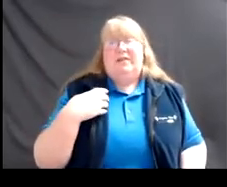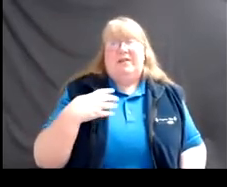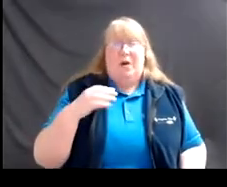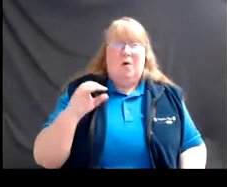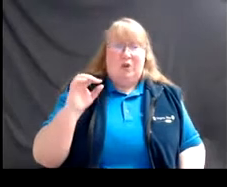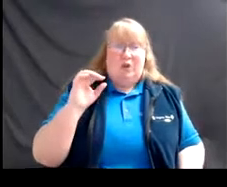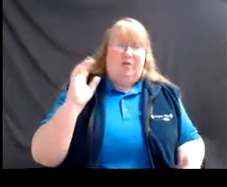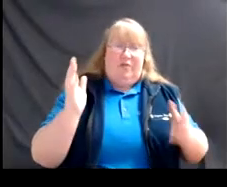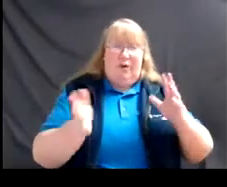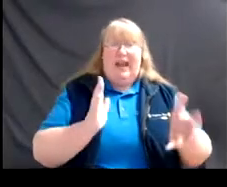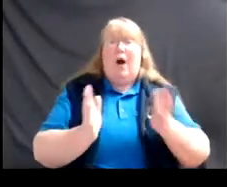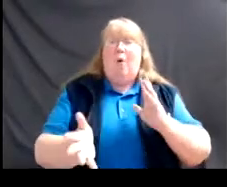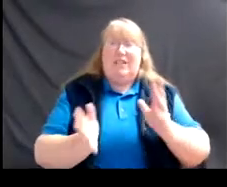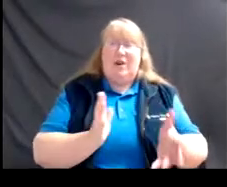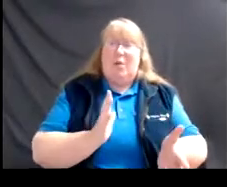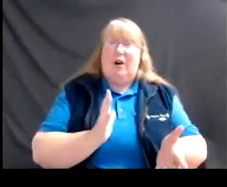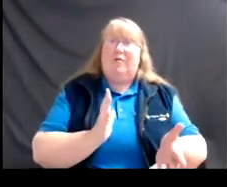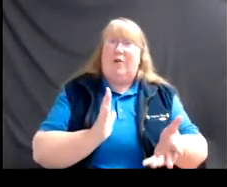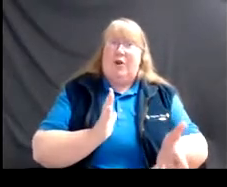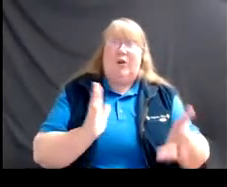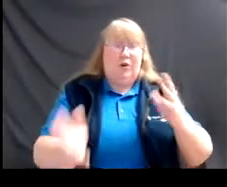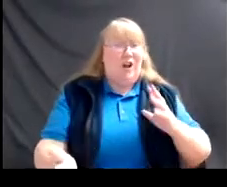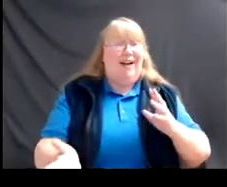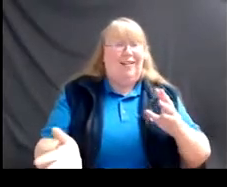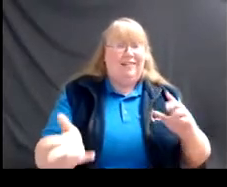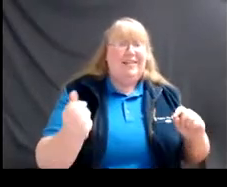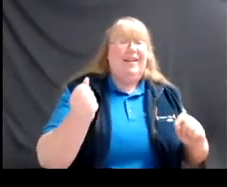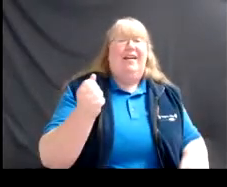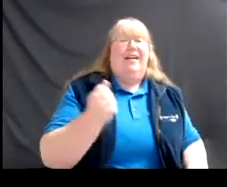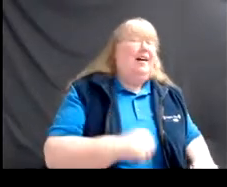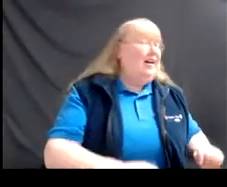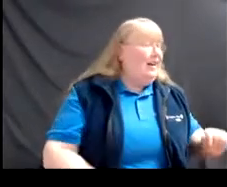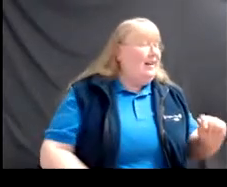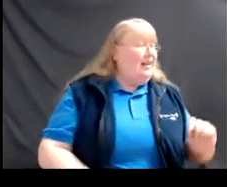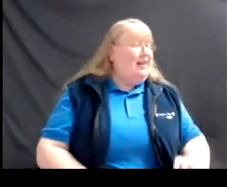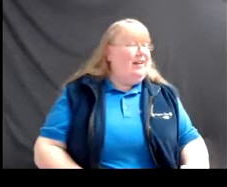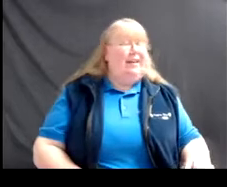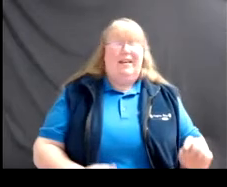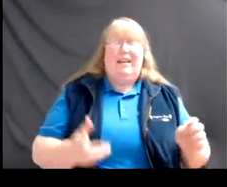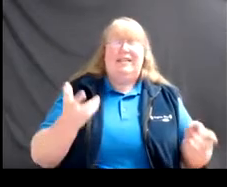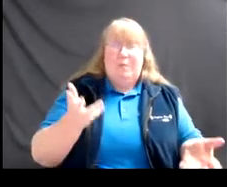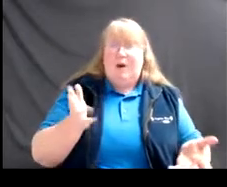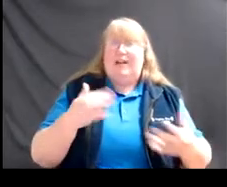So, figuring out what is going to work for you and your child is important.